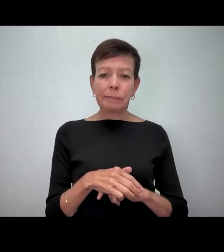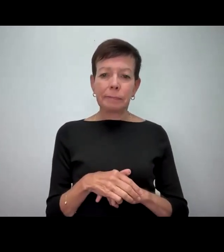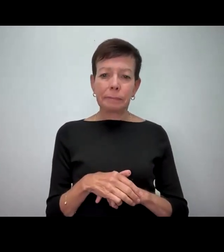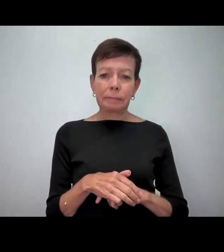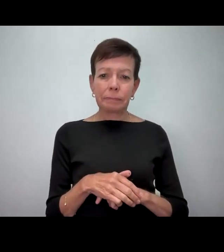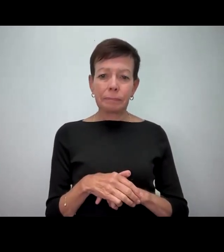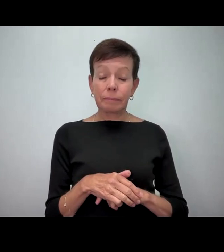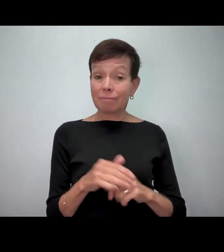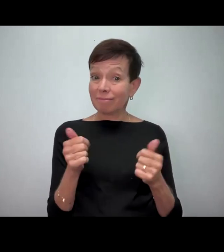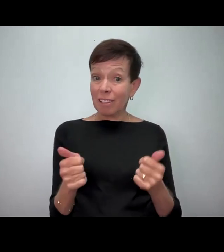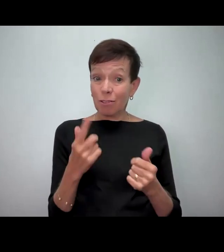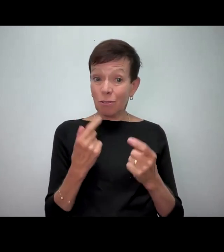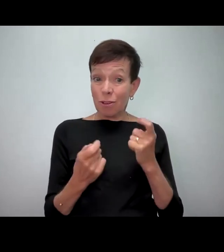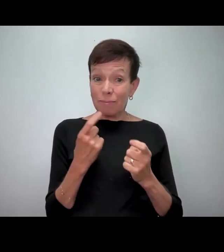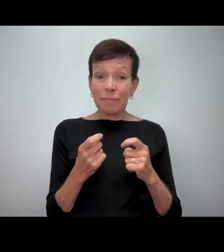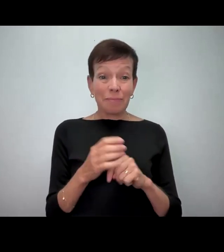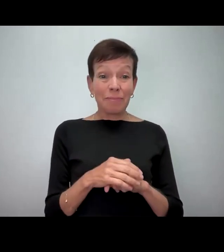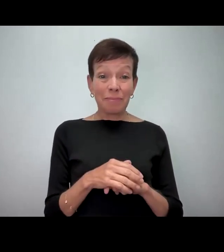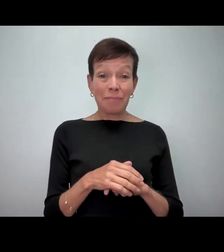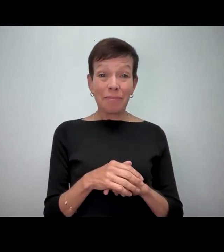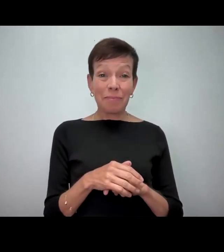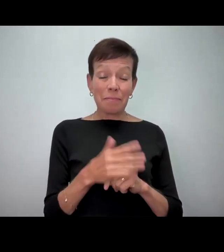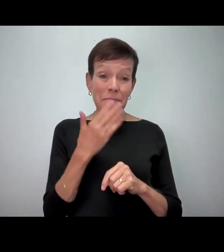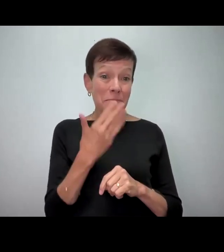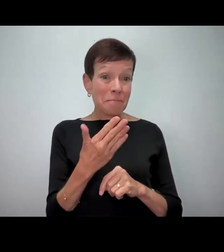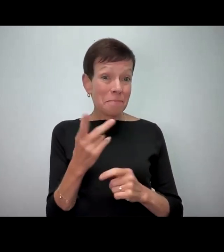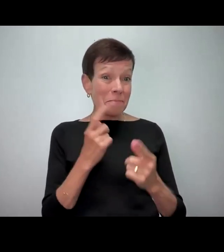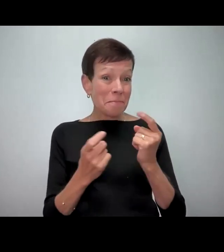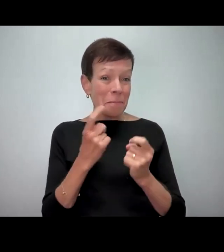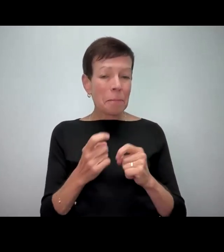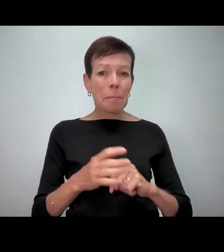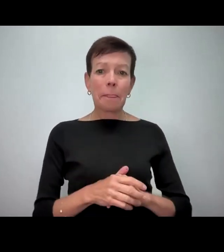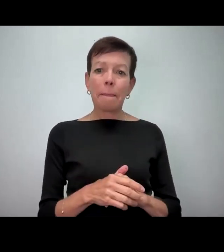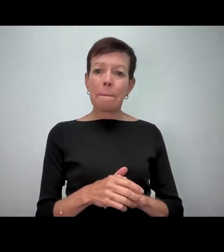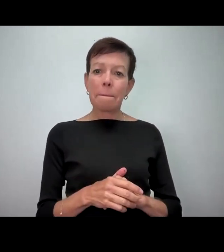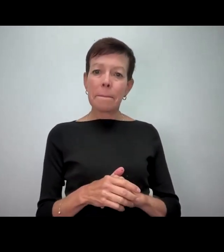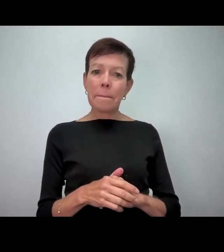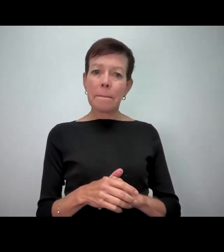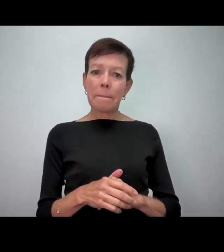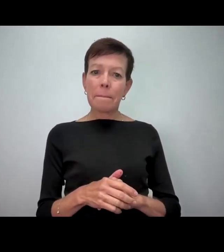Great questions. Thank you guys for bringing this up. I just wanted to add on quickly to the artist